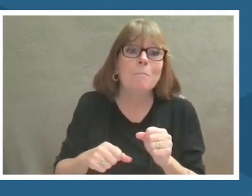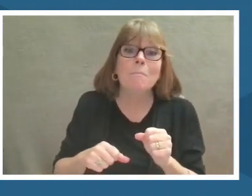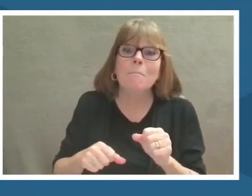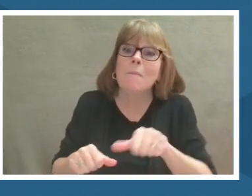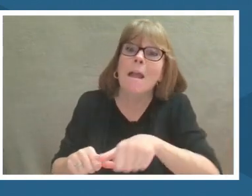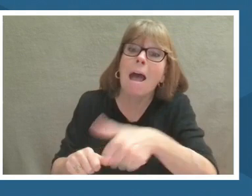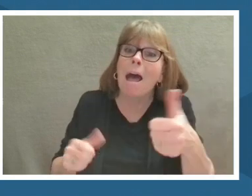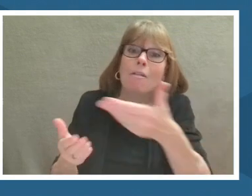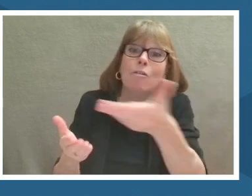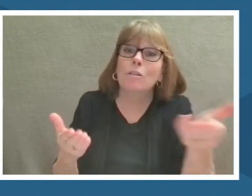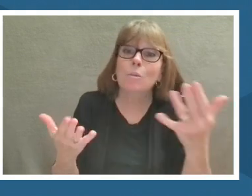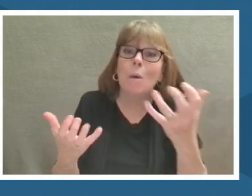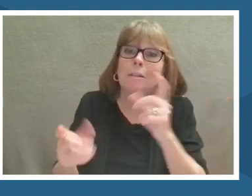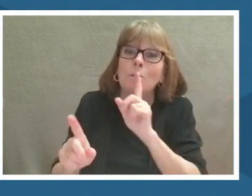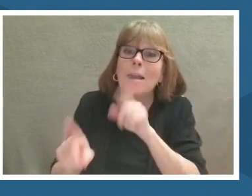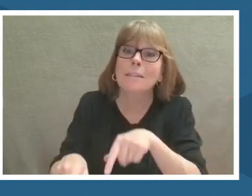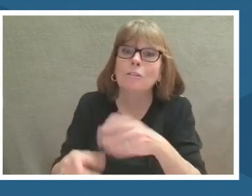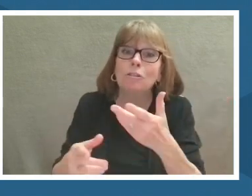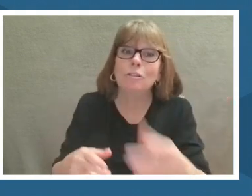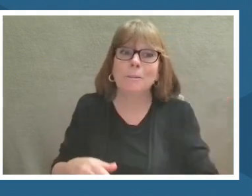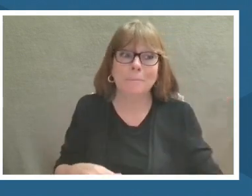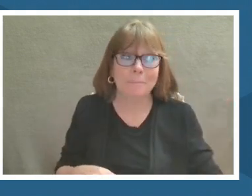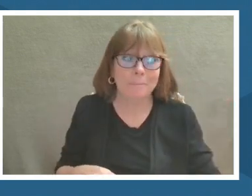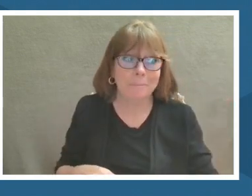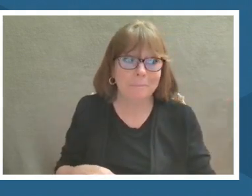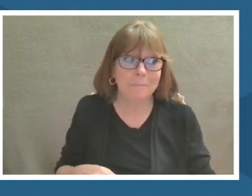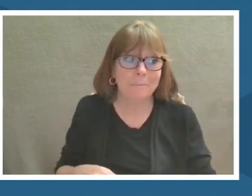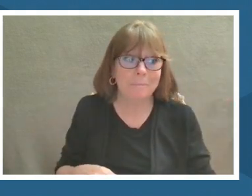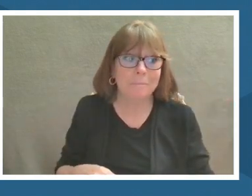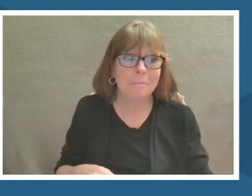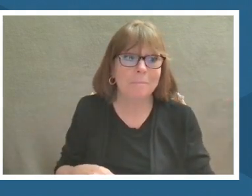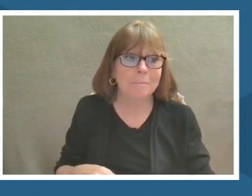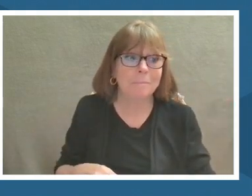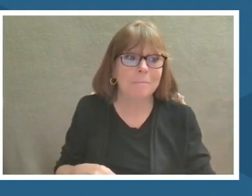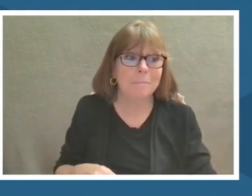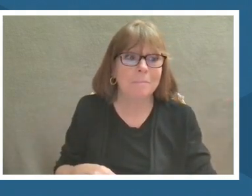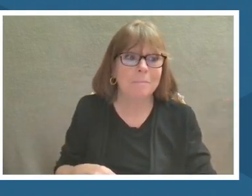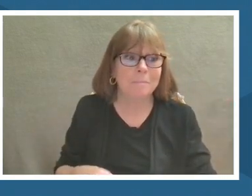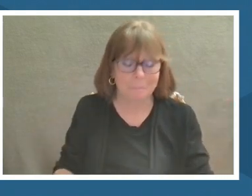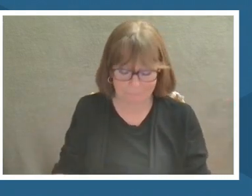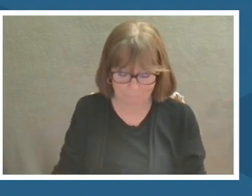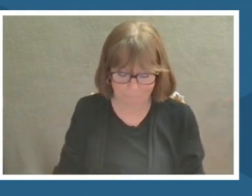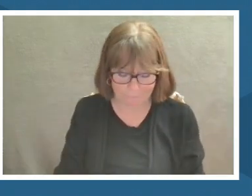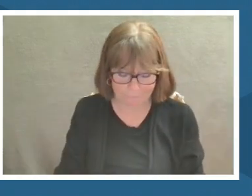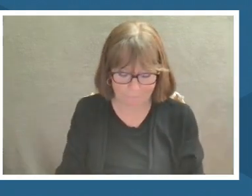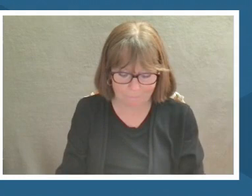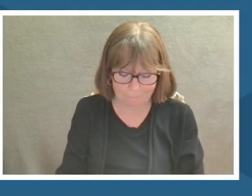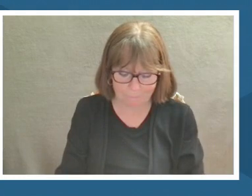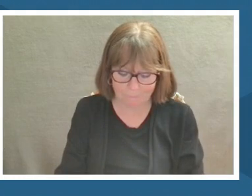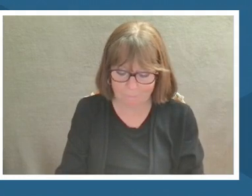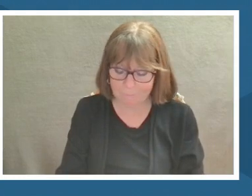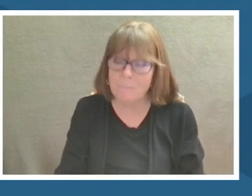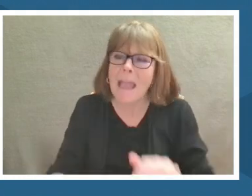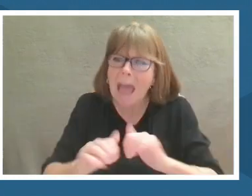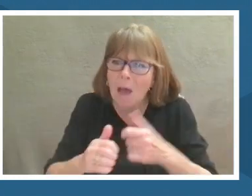add to the question of you know how do we encourage and reward students and what do we do about